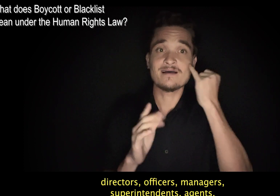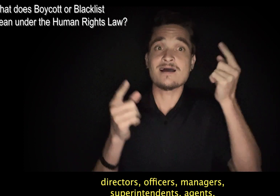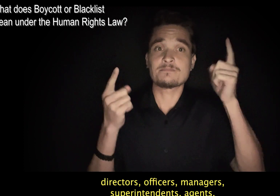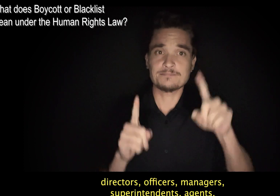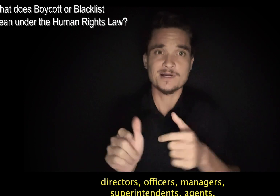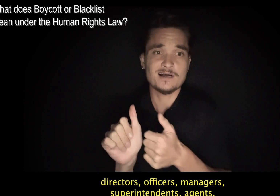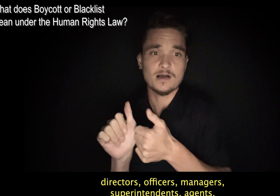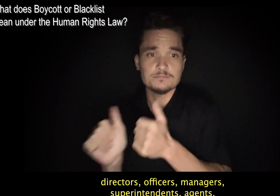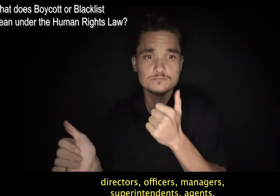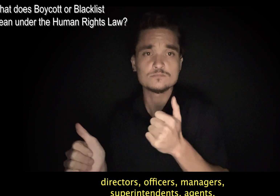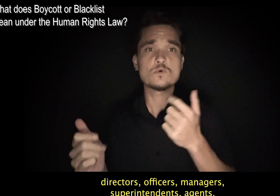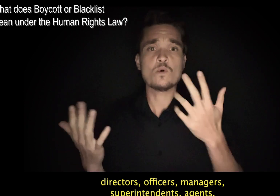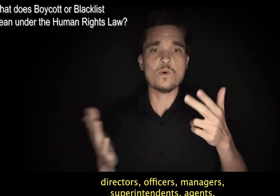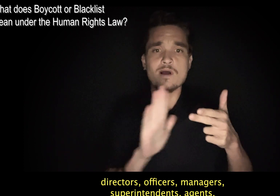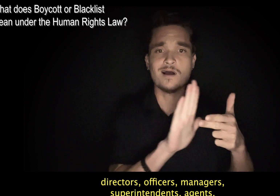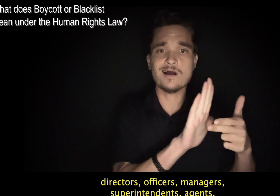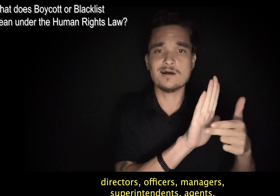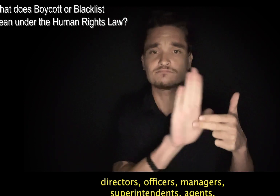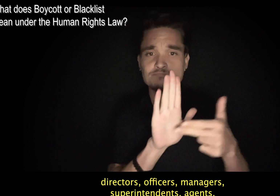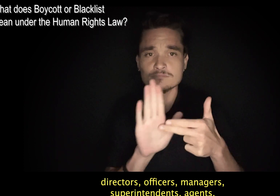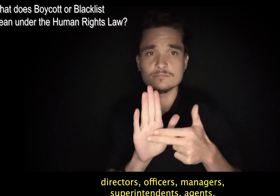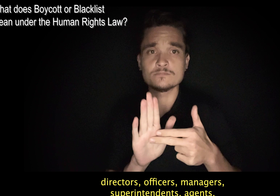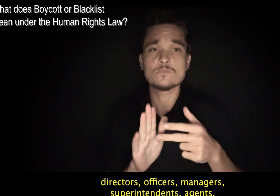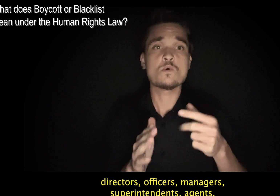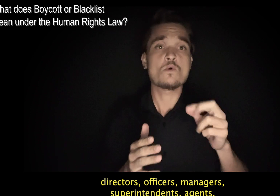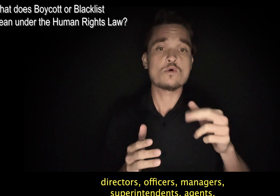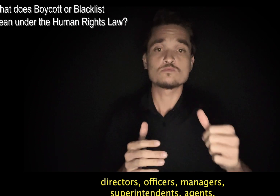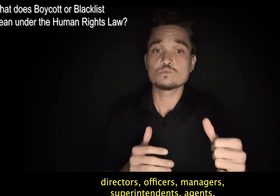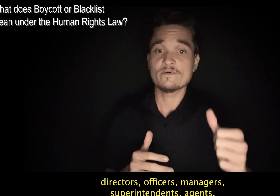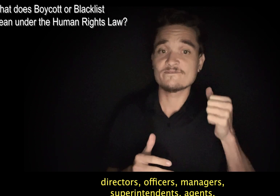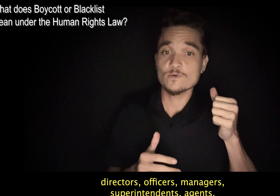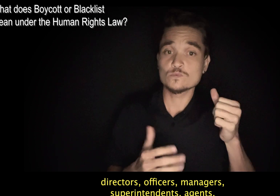directors, officers, managers, superintendents, agents,